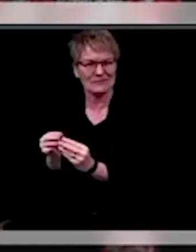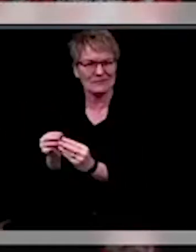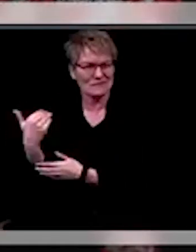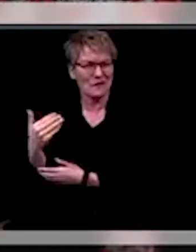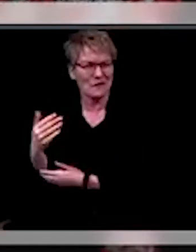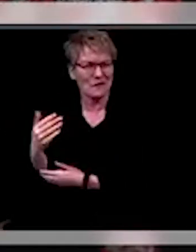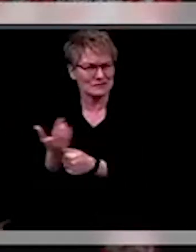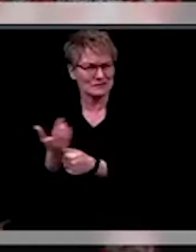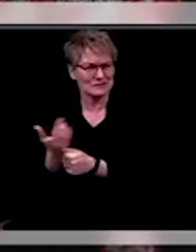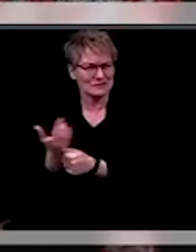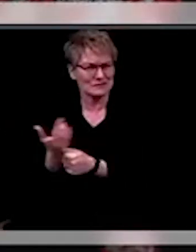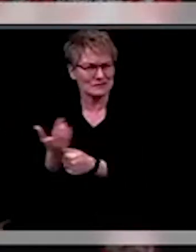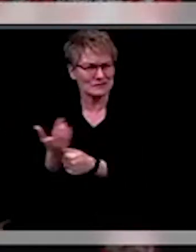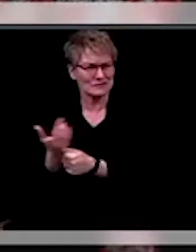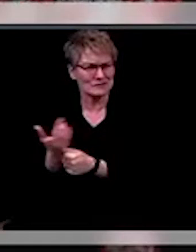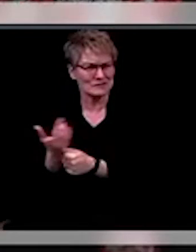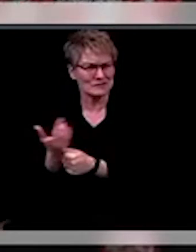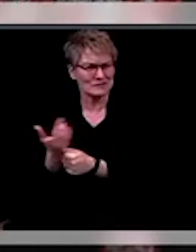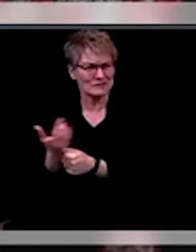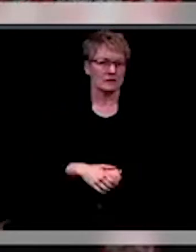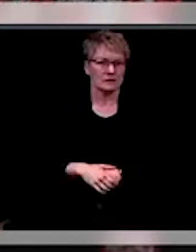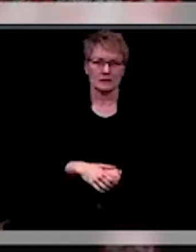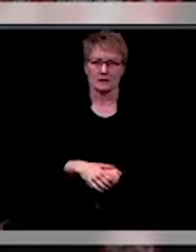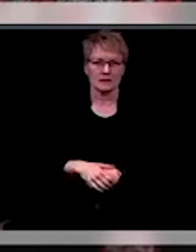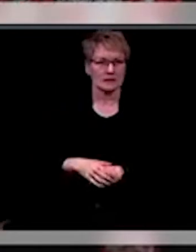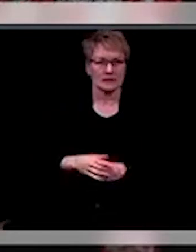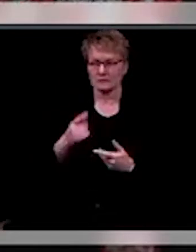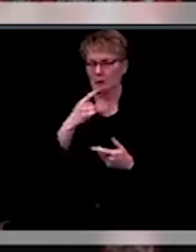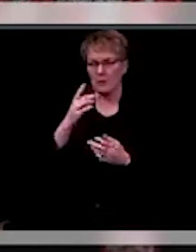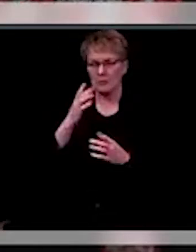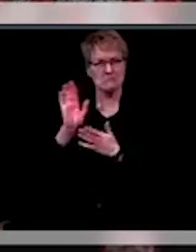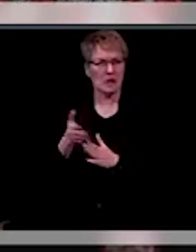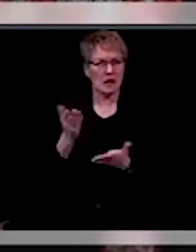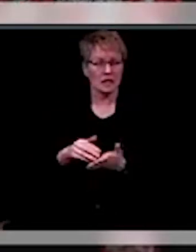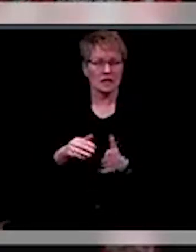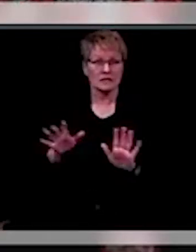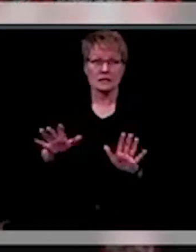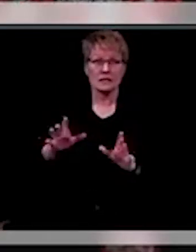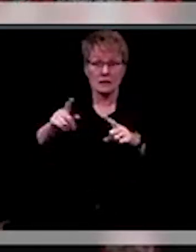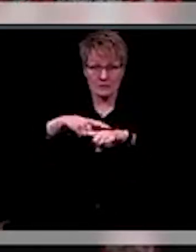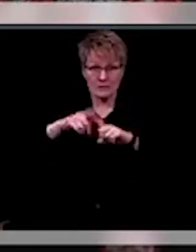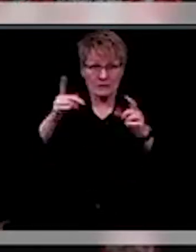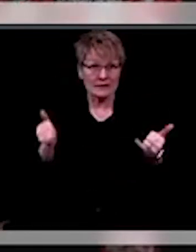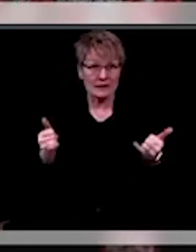so why don't we go ahead and do that again? The change that's happened is the virus is circulating